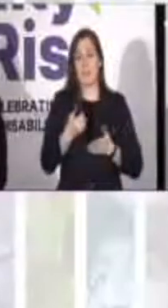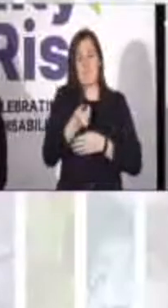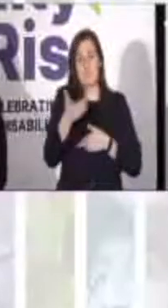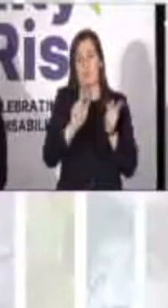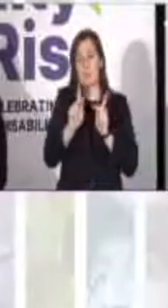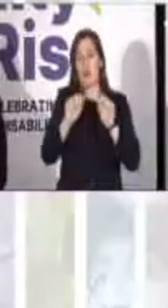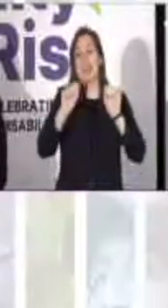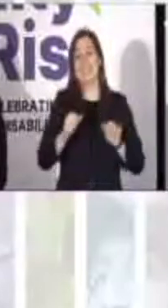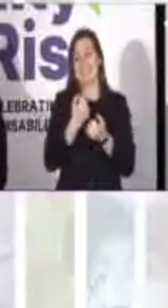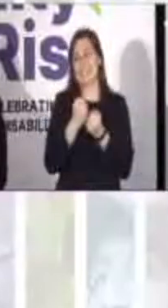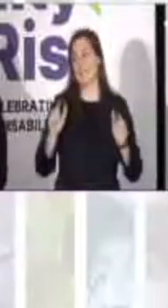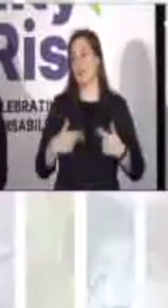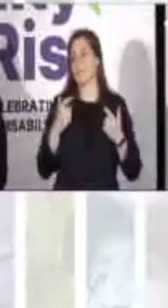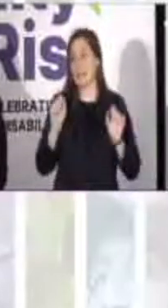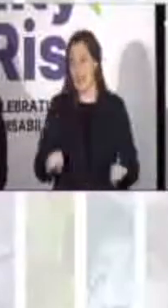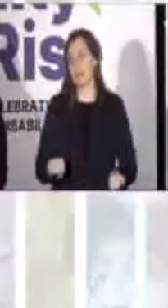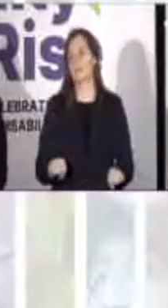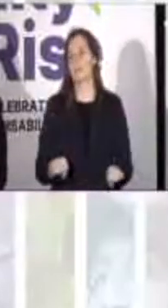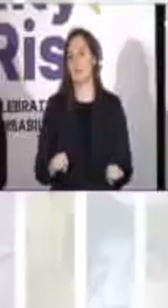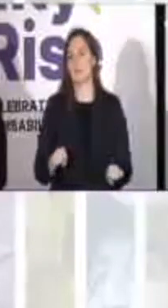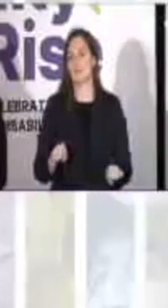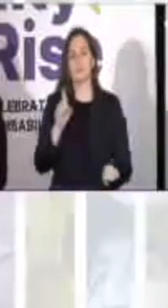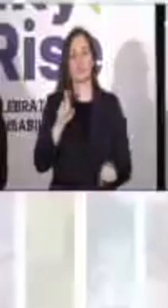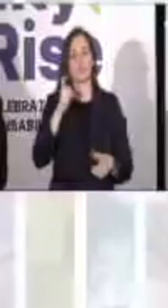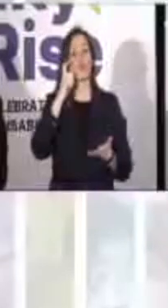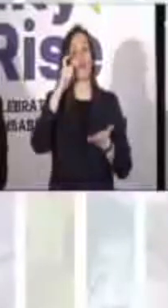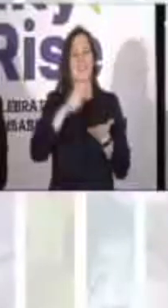THAT SHOULD BE RECOGNIZED AND CELEBRATED NOT ONLY TODAY